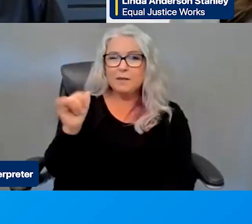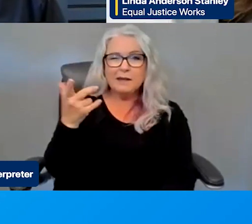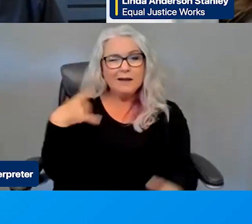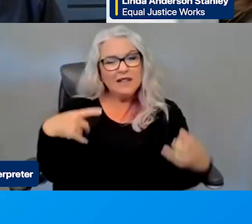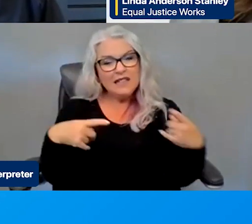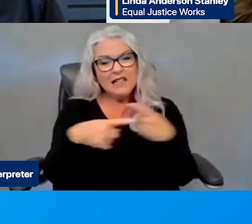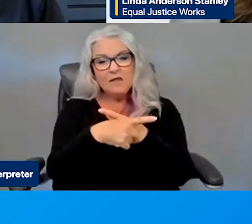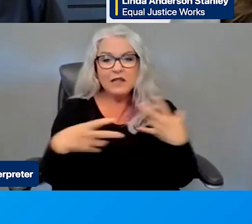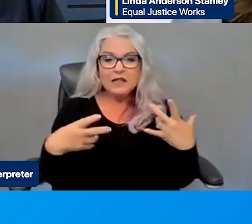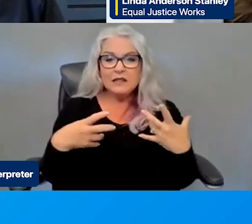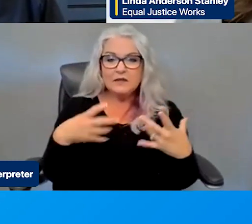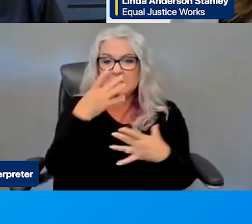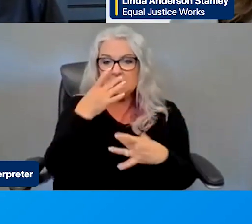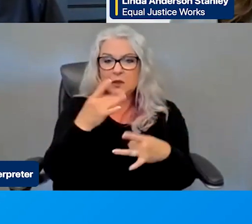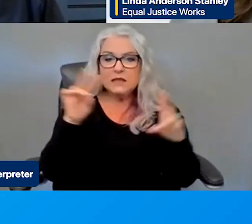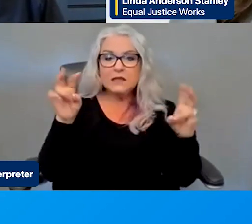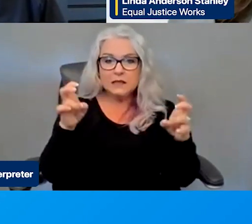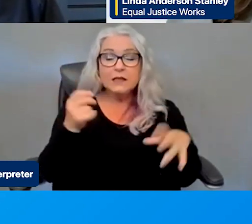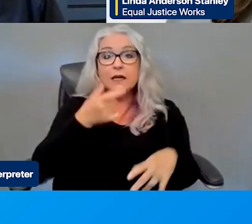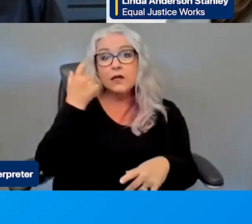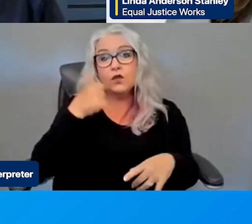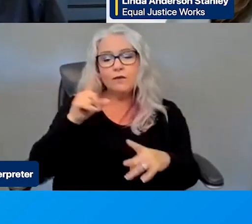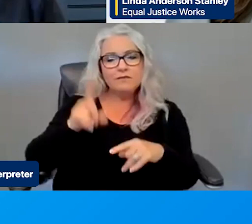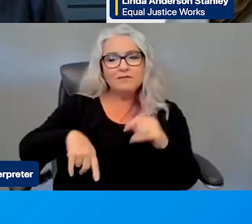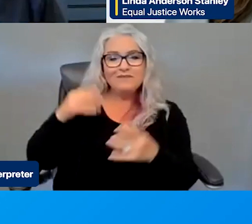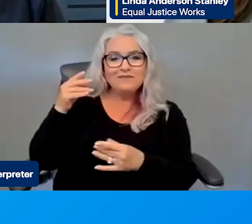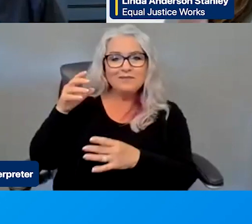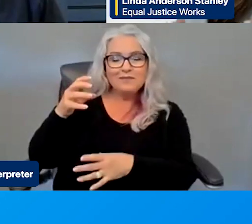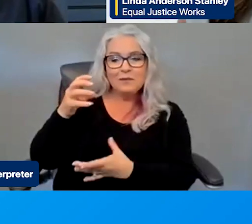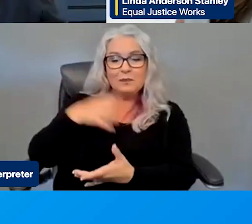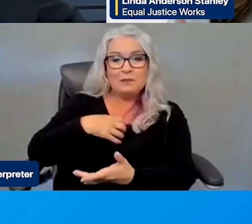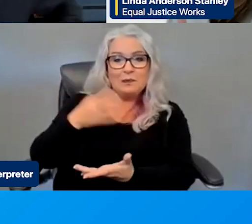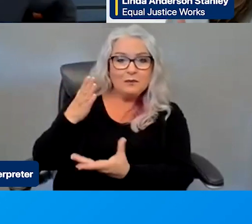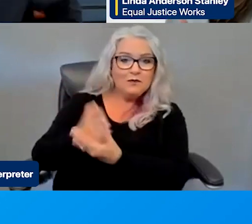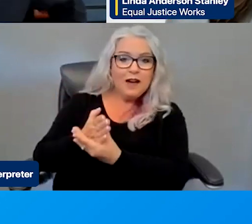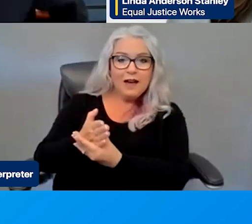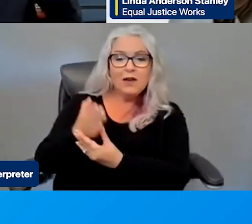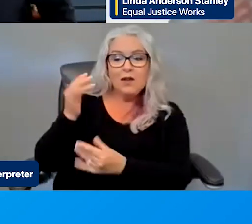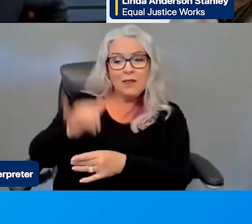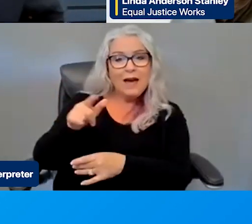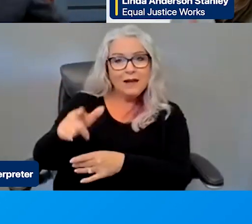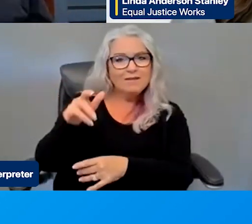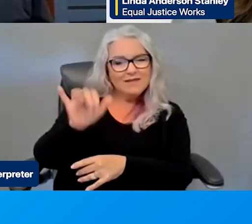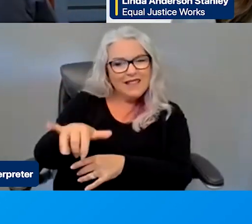to file something like that at the time. And we kind of tried to again as we talked about before use these